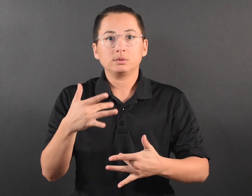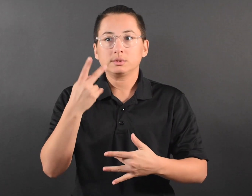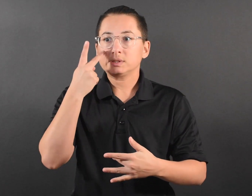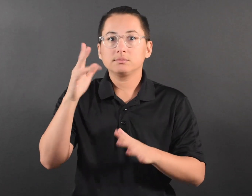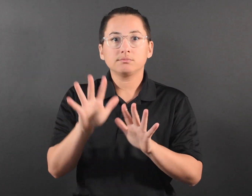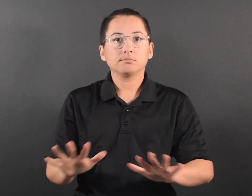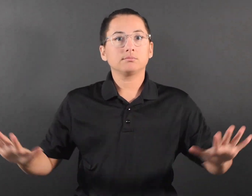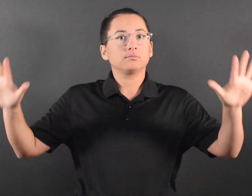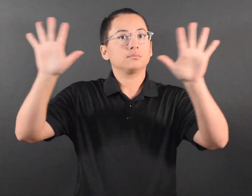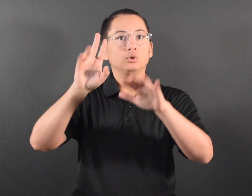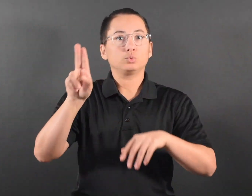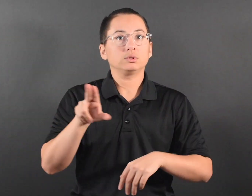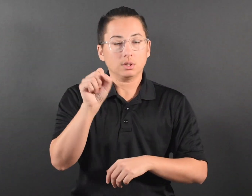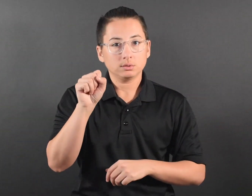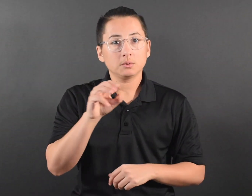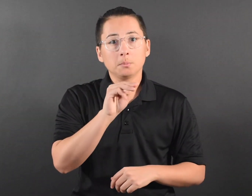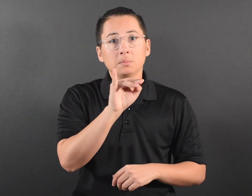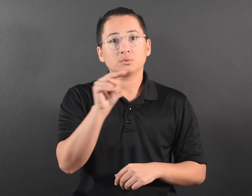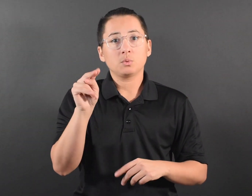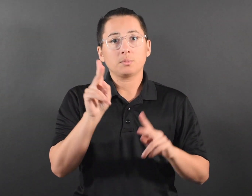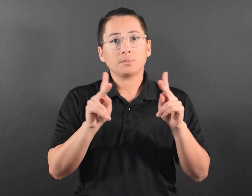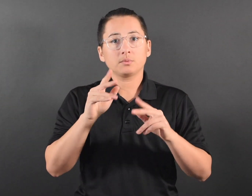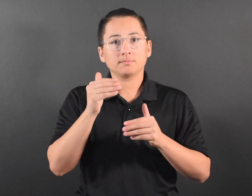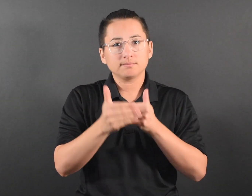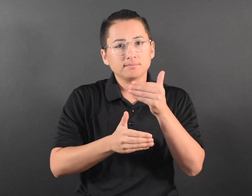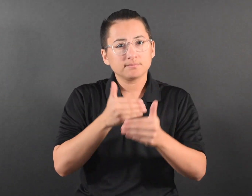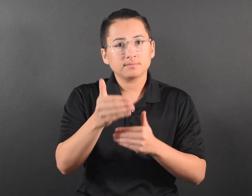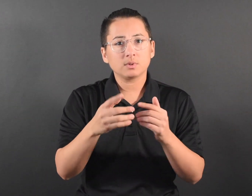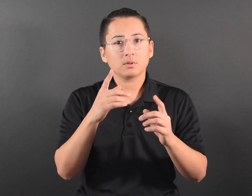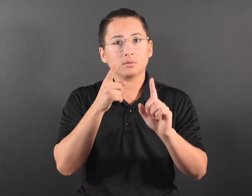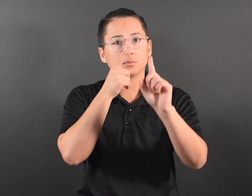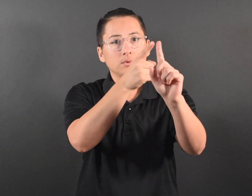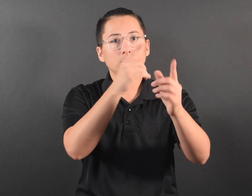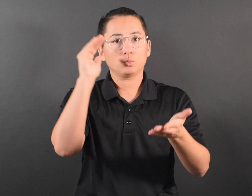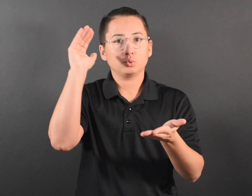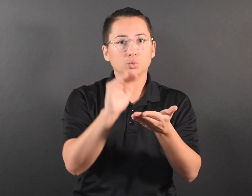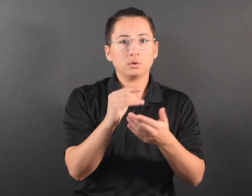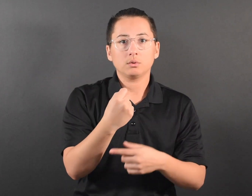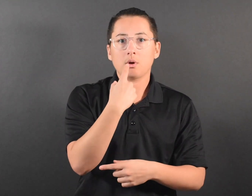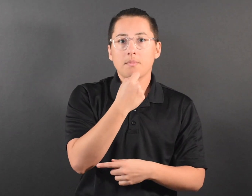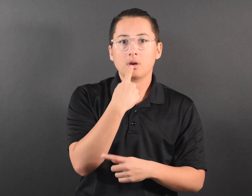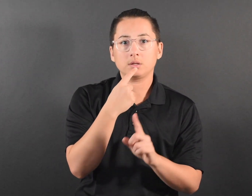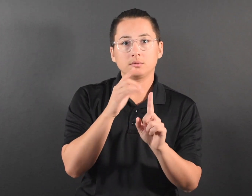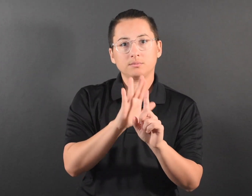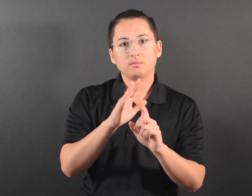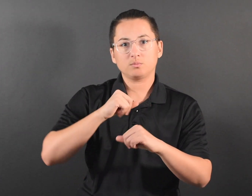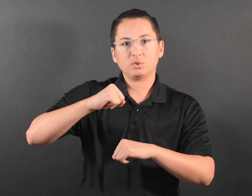Mirroring a trend seen nationally, Minnesota’s progress toward reducing antibiotic resistance